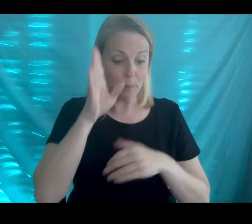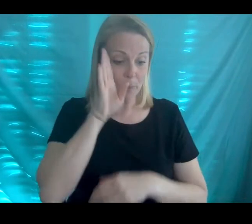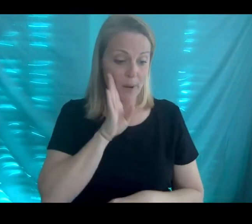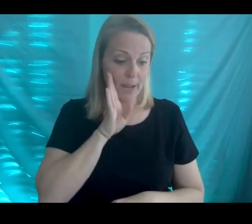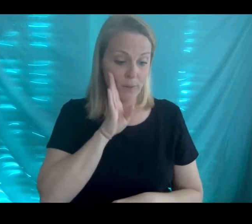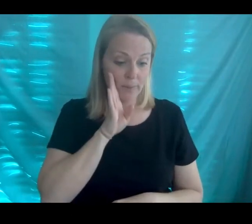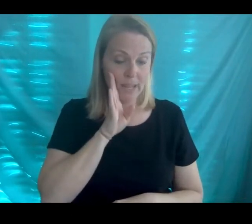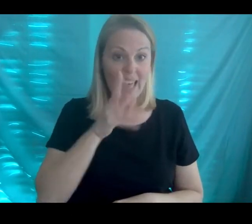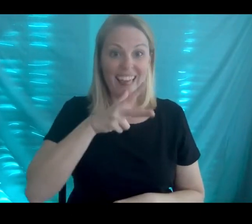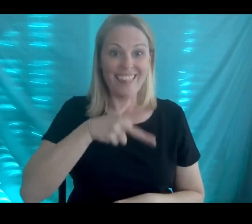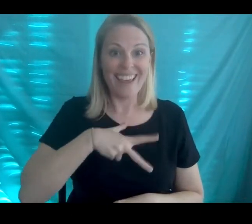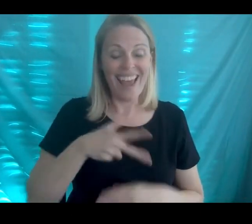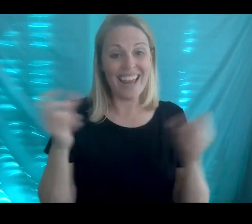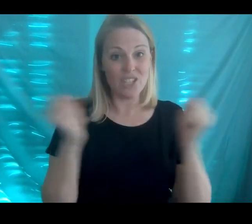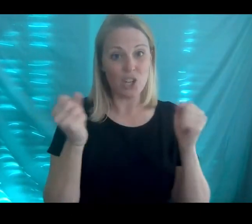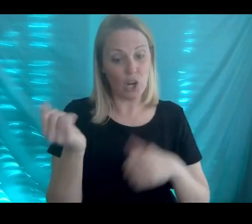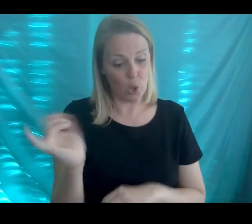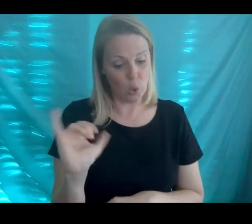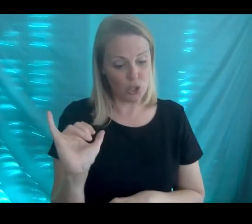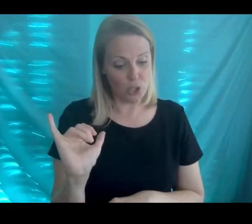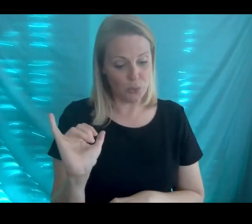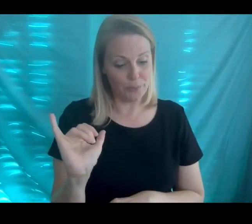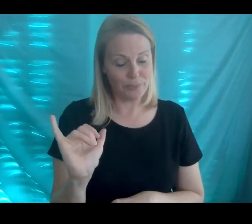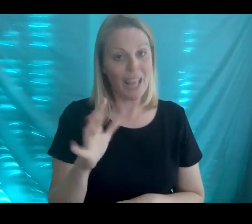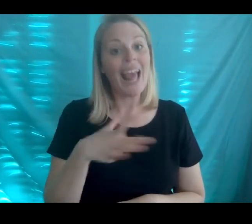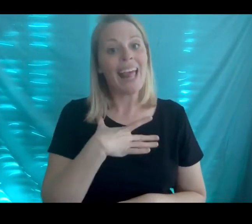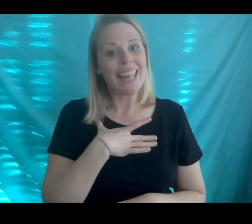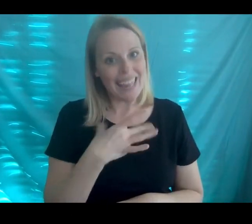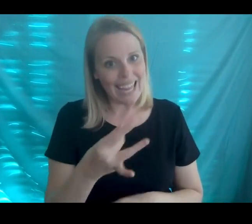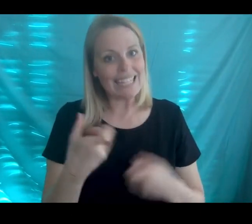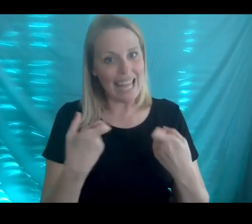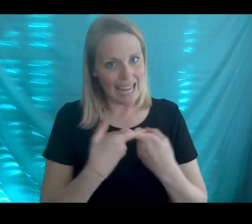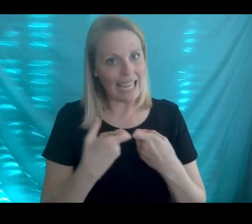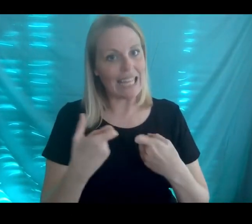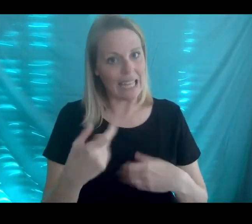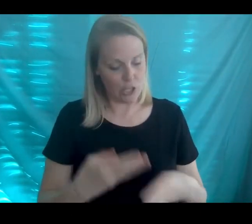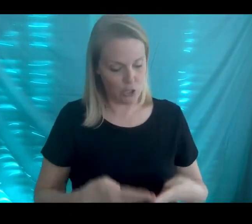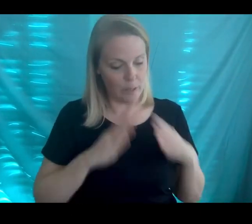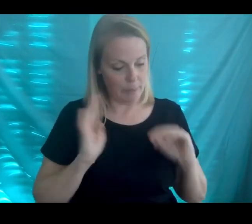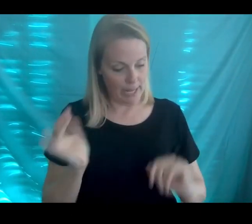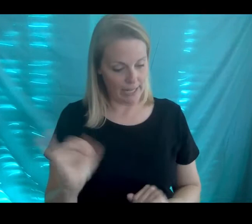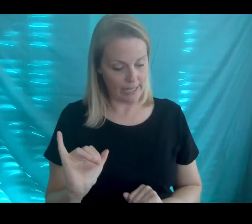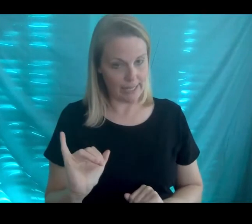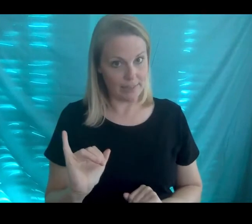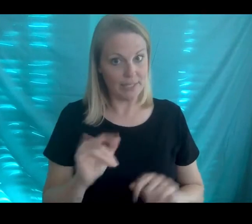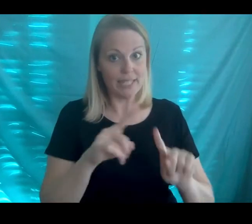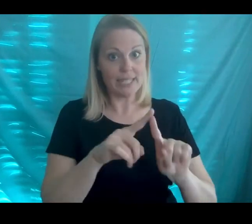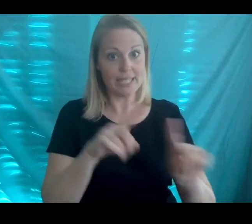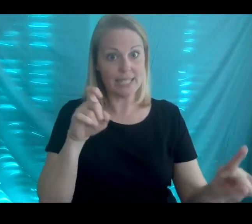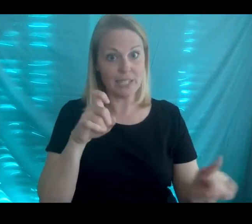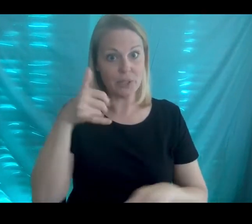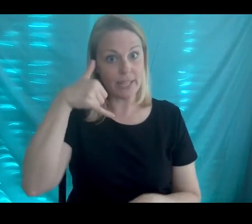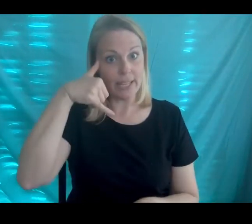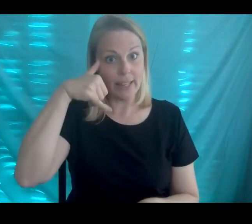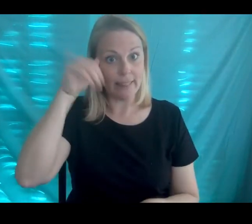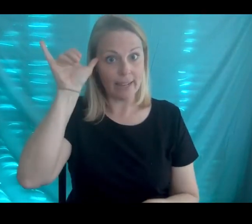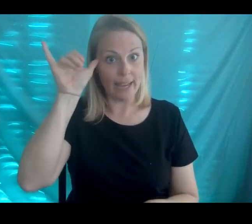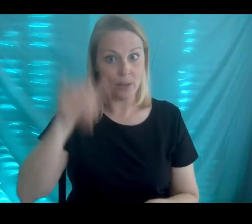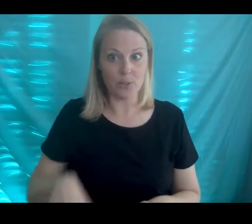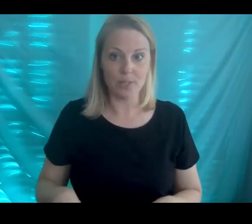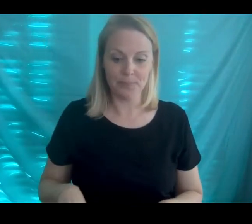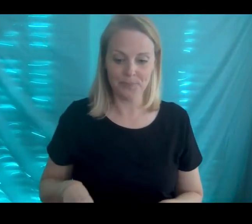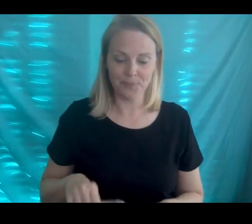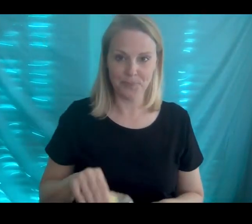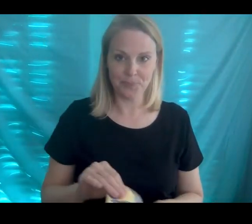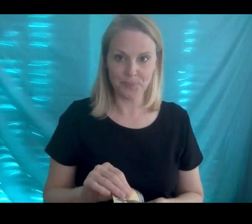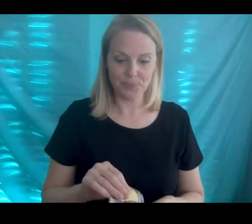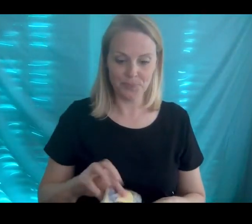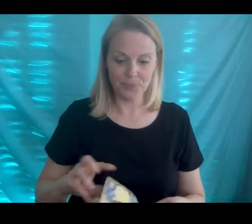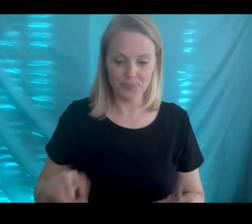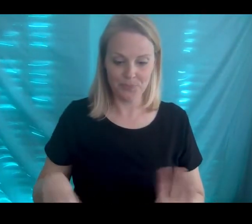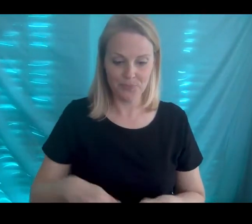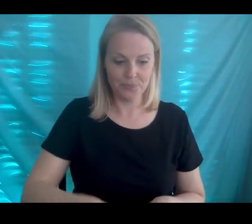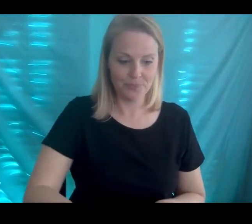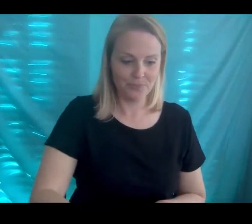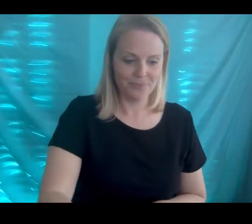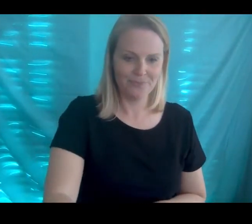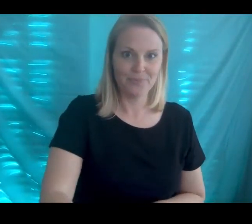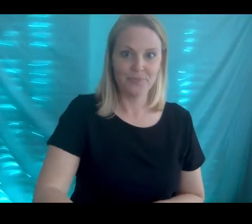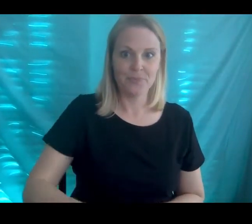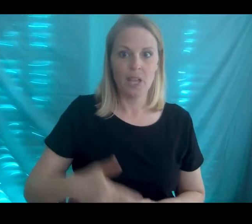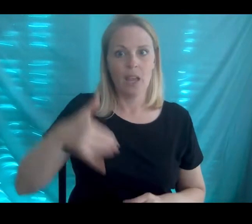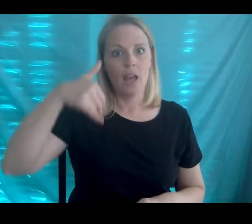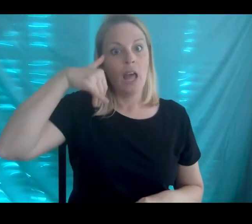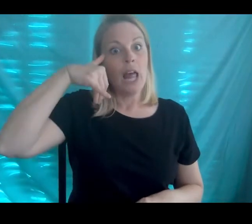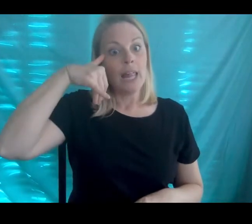Brown the hens are cold too they'd like electric blankets sincerely the cows the